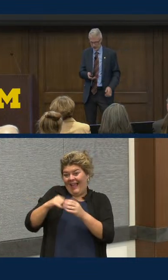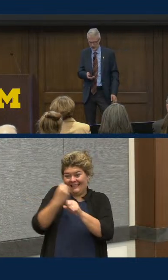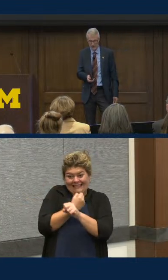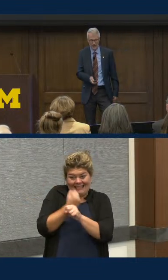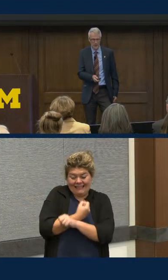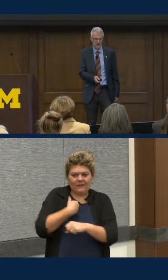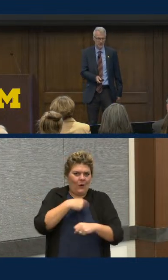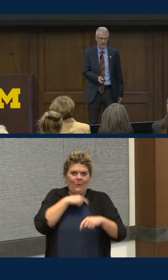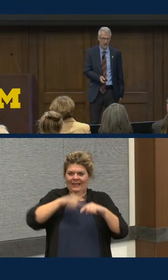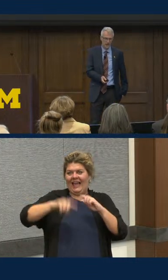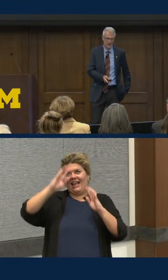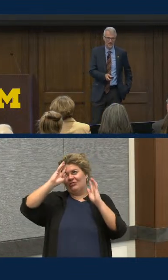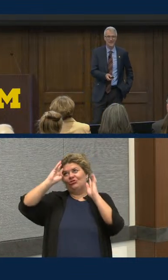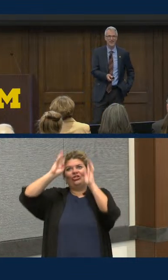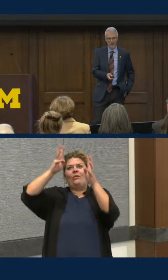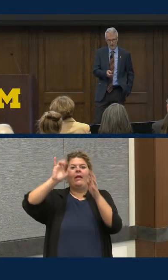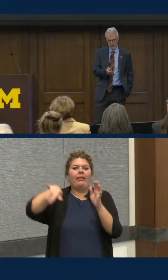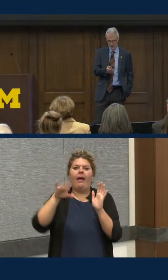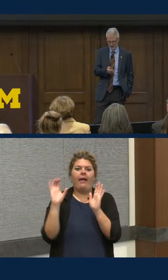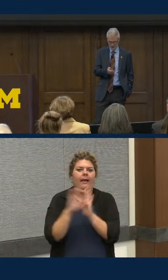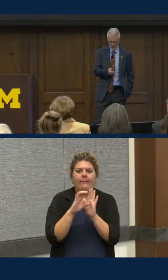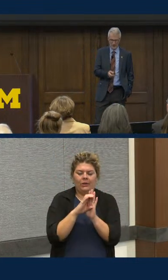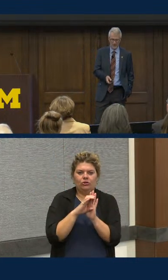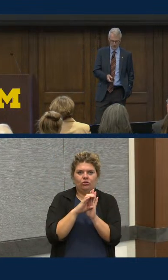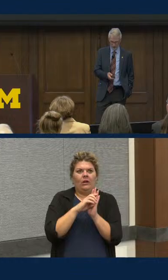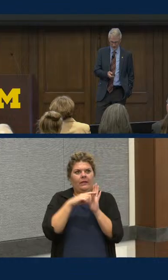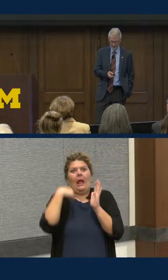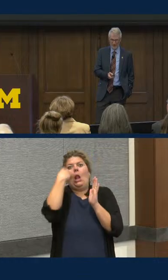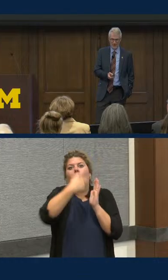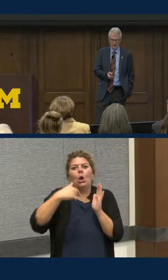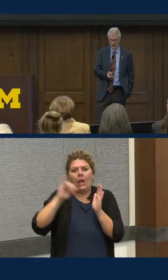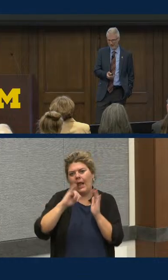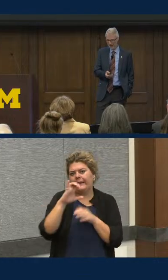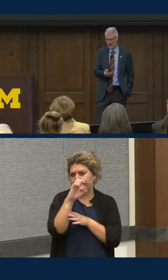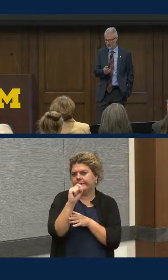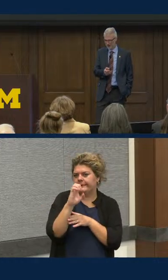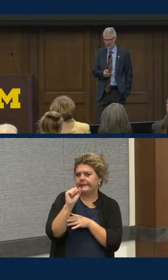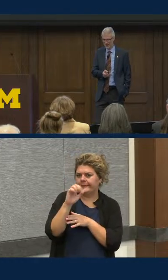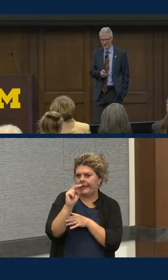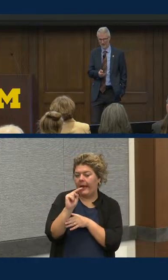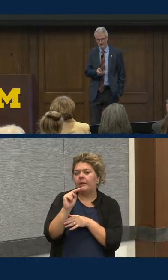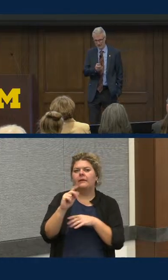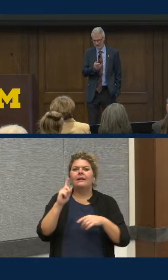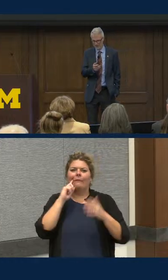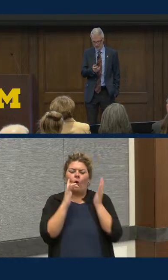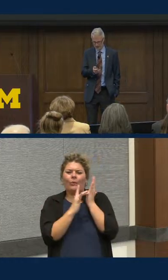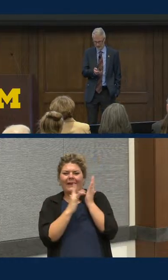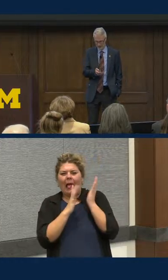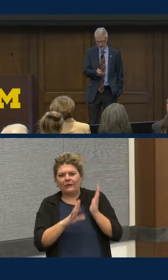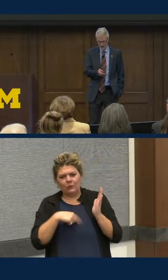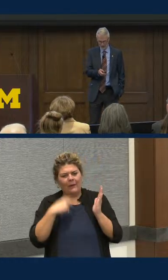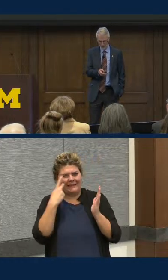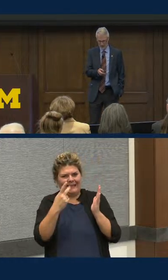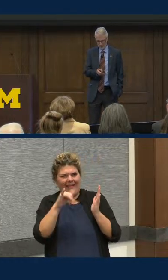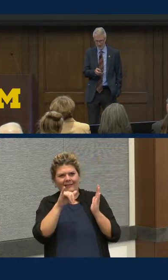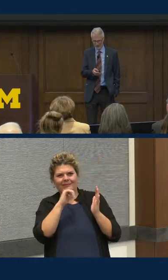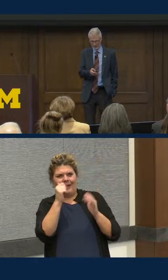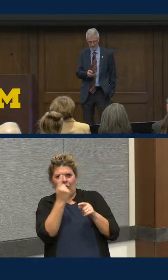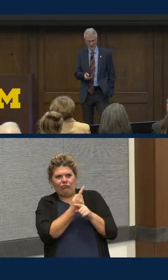a good job we could not to a lay person look somewhat like lay